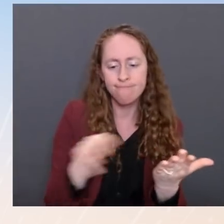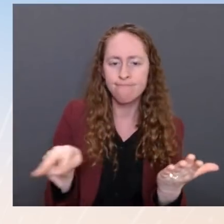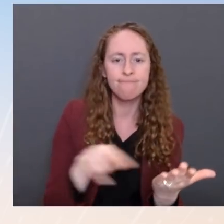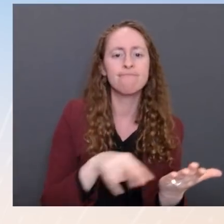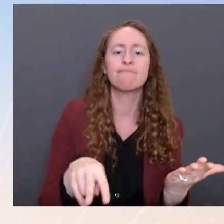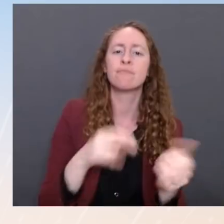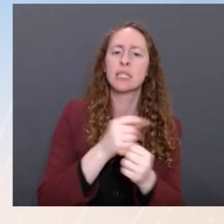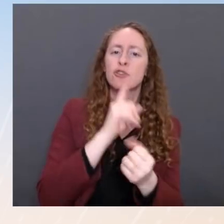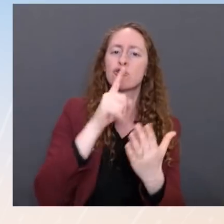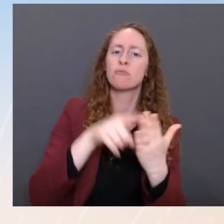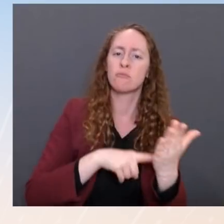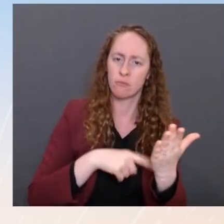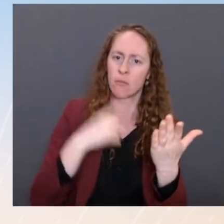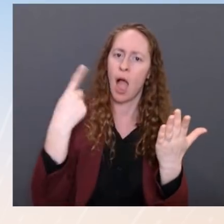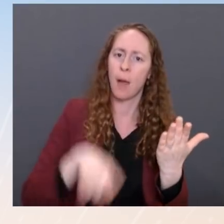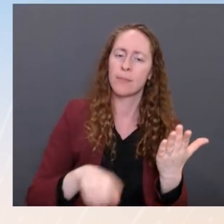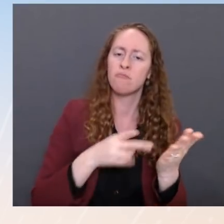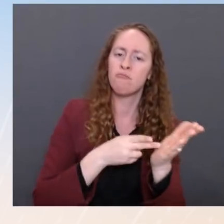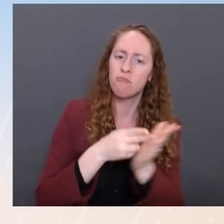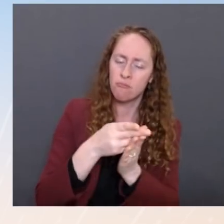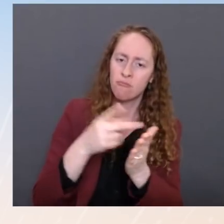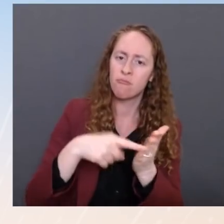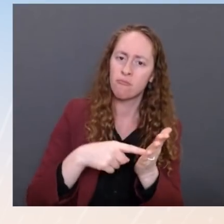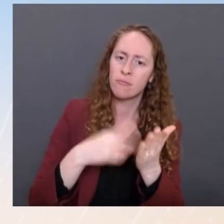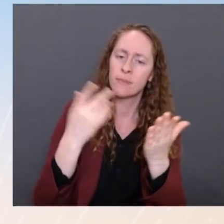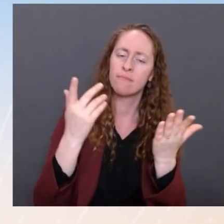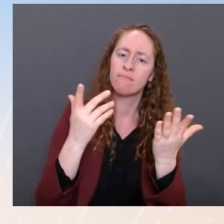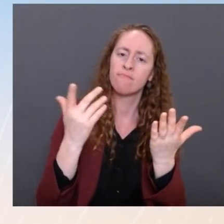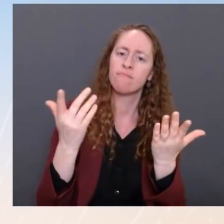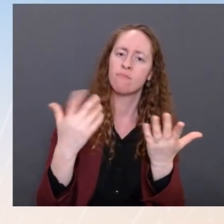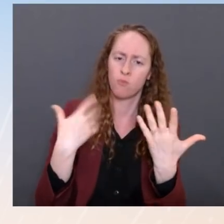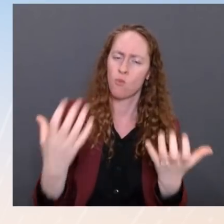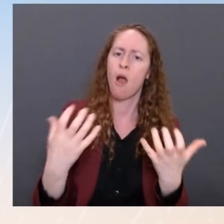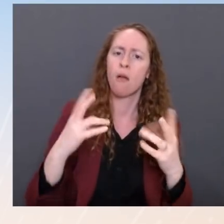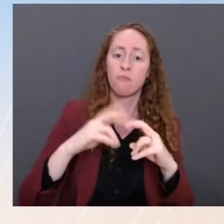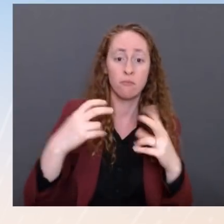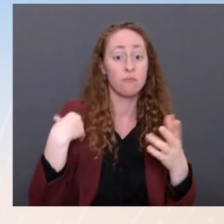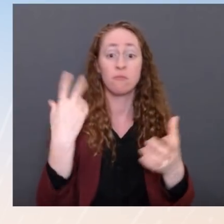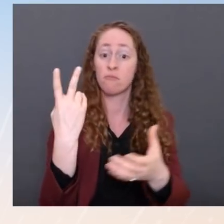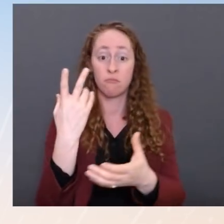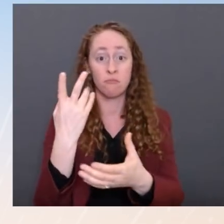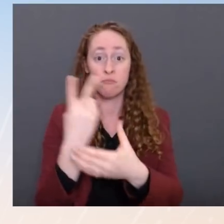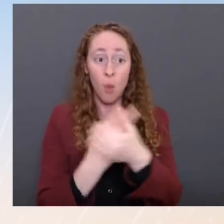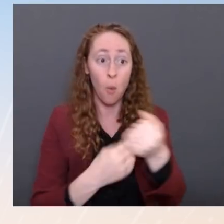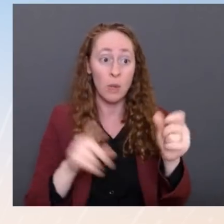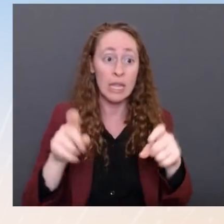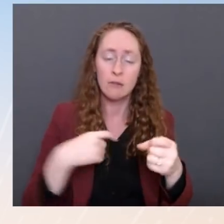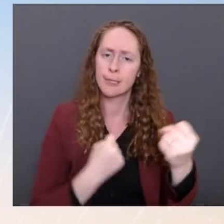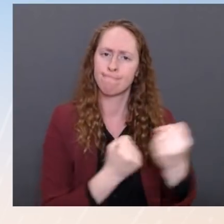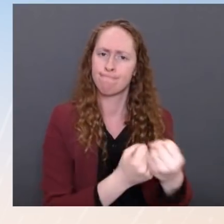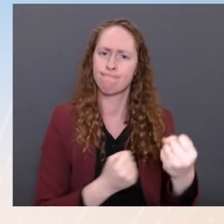We stand ready to assist either party in any way that we can. Neither side has asked for our assistance at this time,